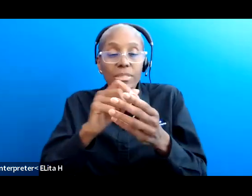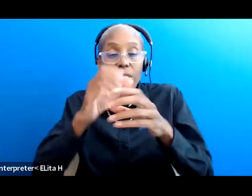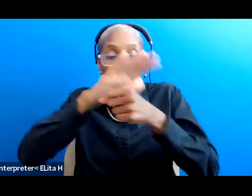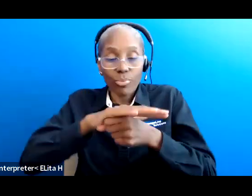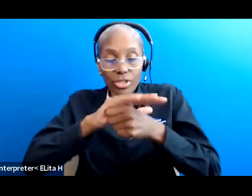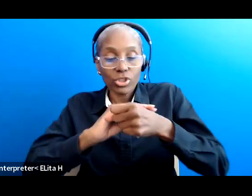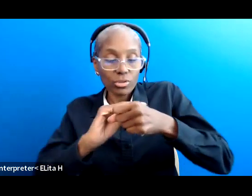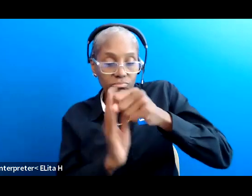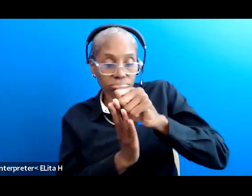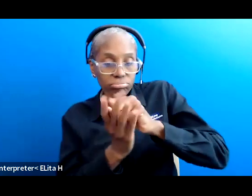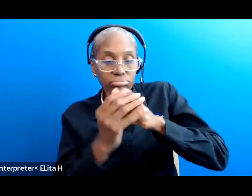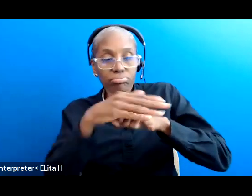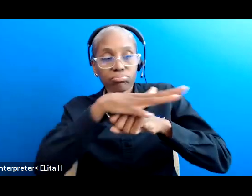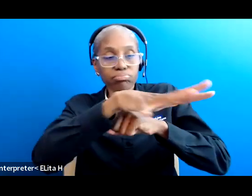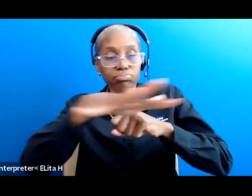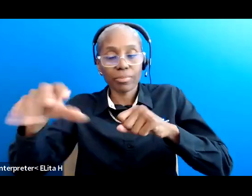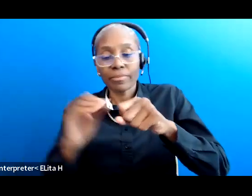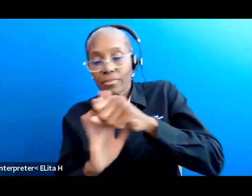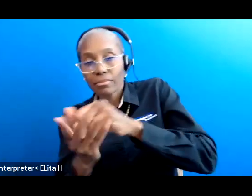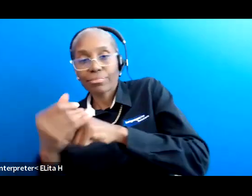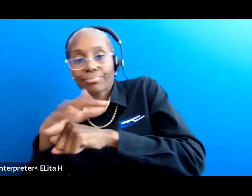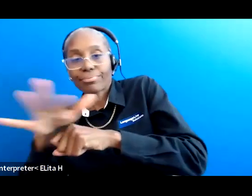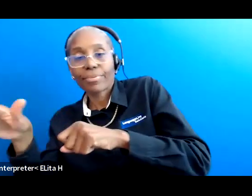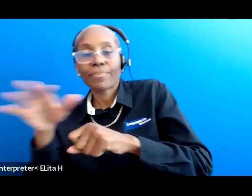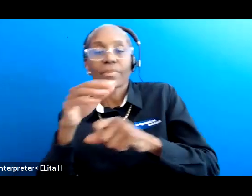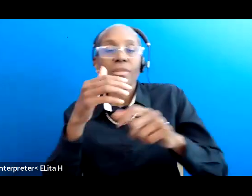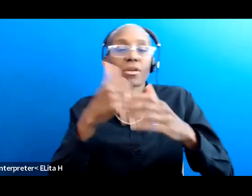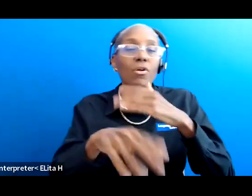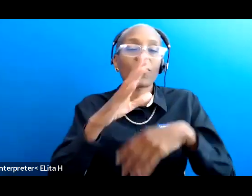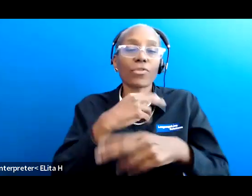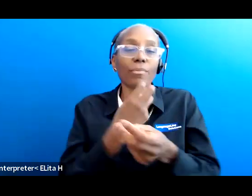So if you can get equipment, electrical stimulation that helps build up your muscles.